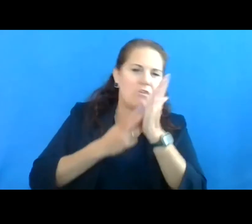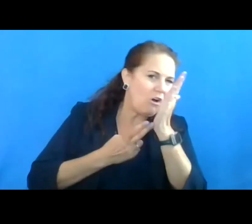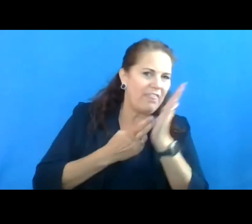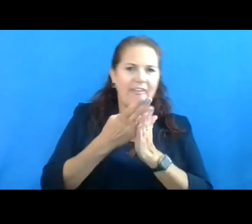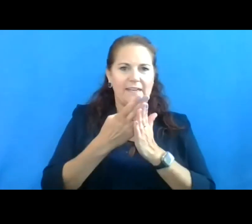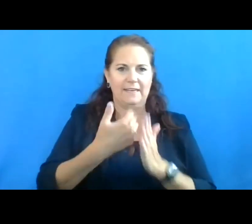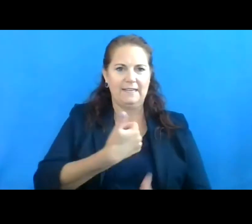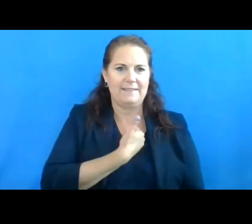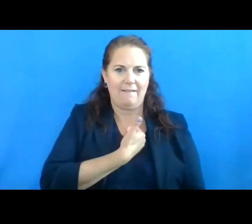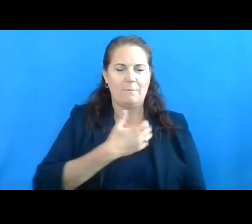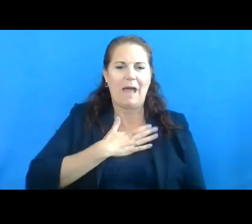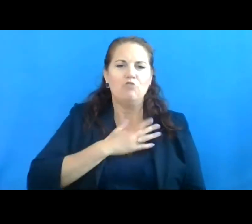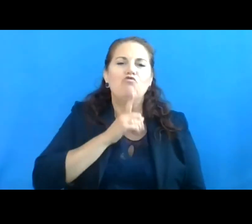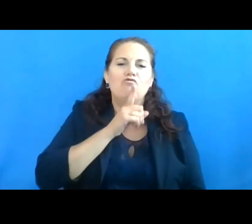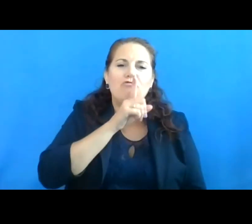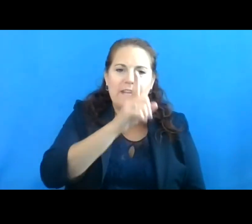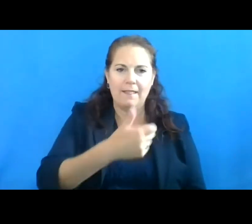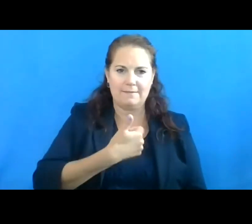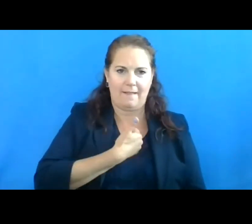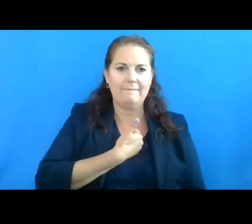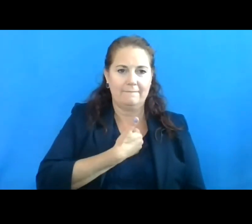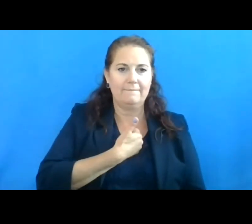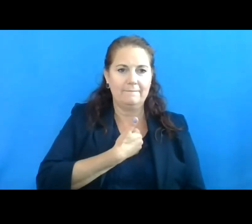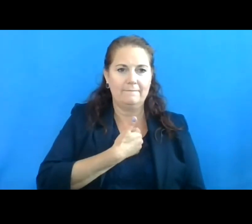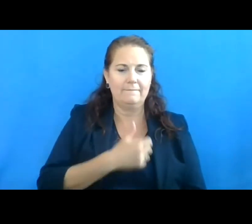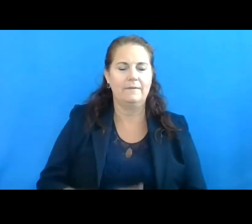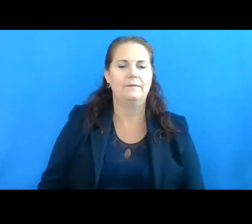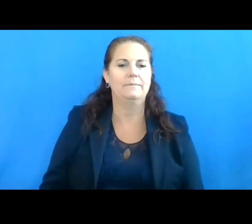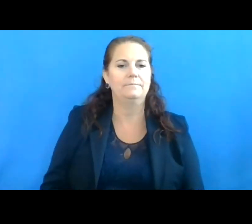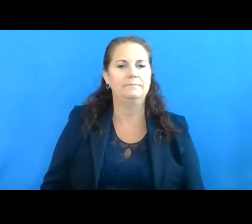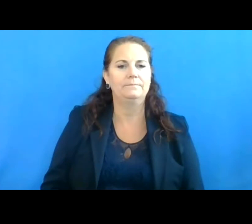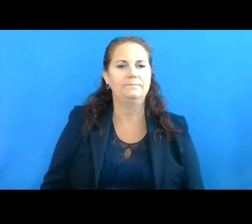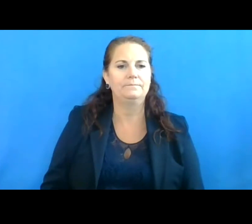My real self.